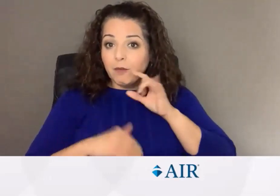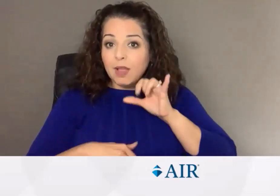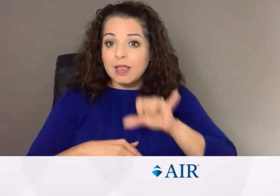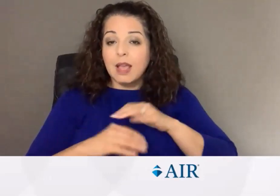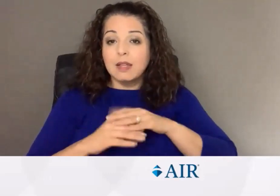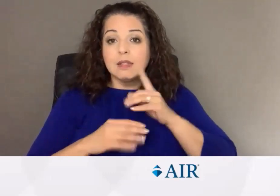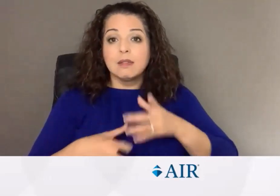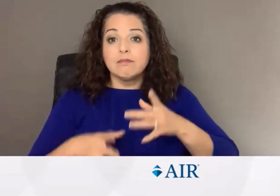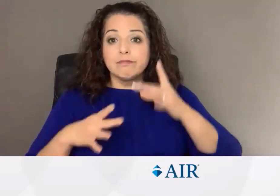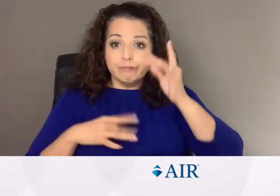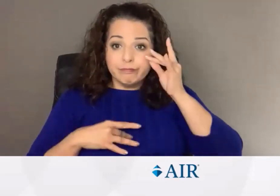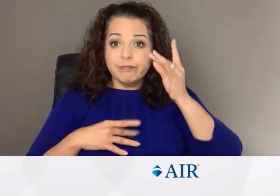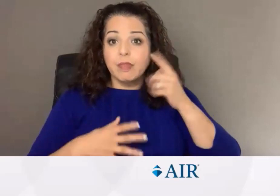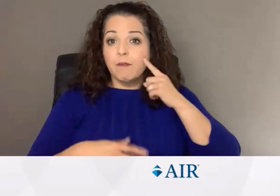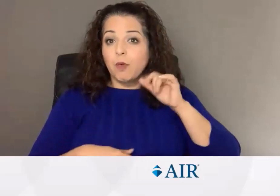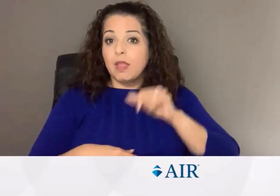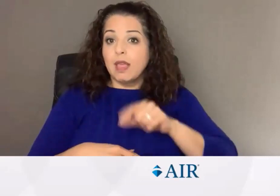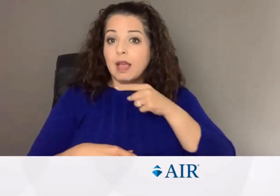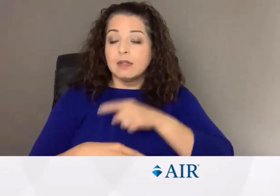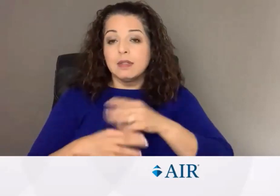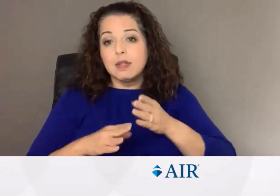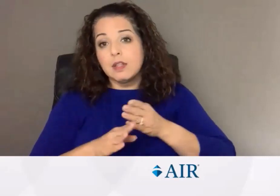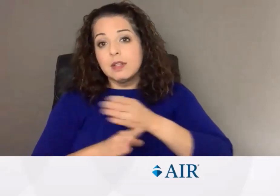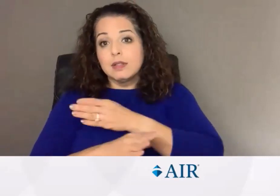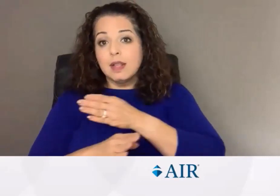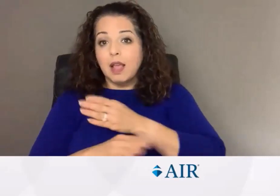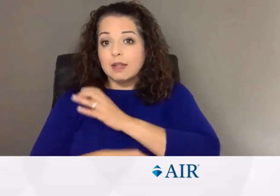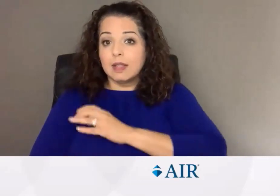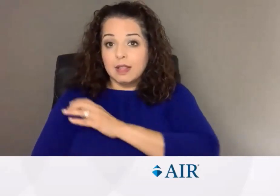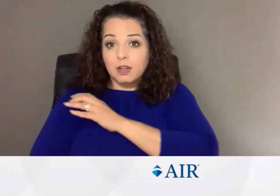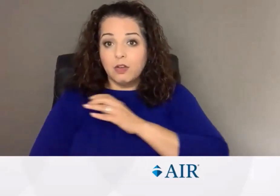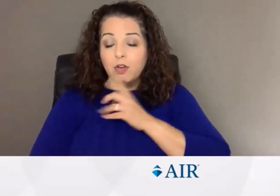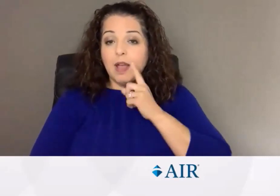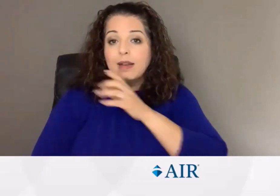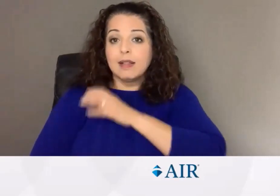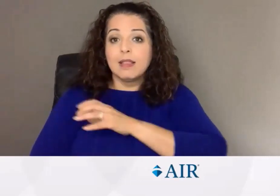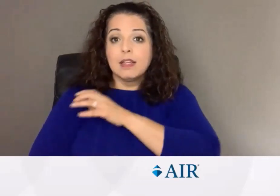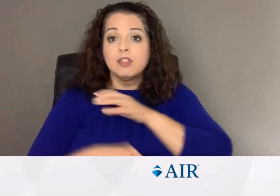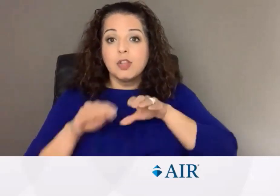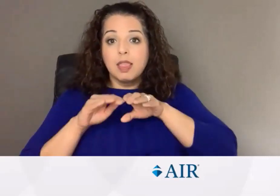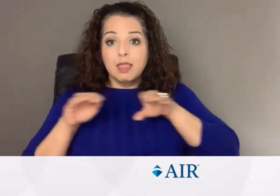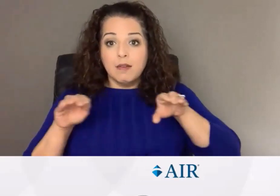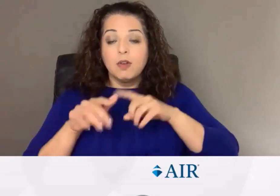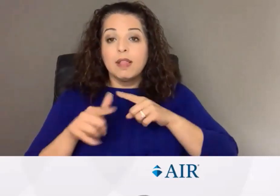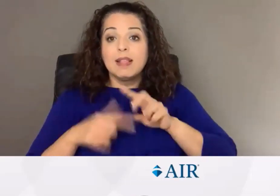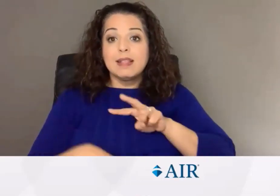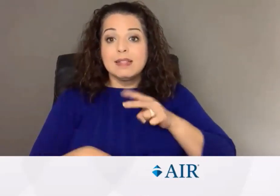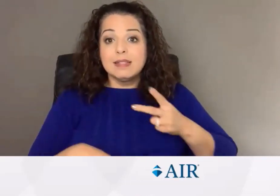into the clinical sites at clinician level. And the second level is patient level,